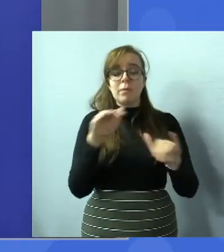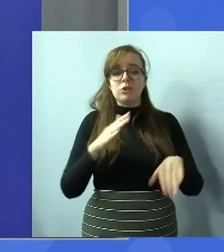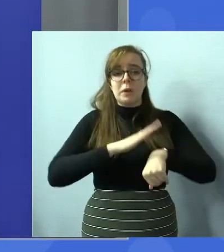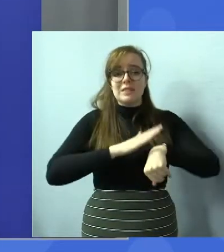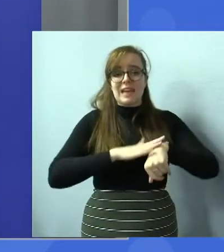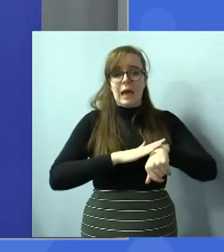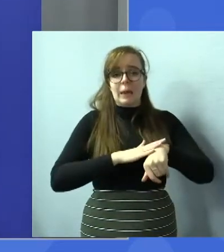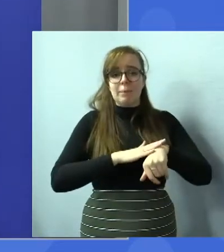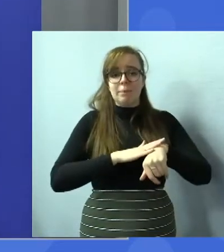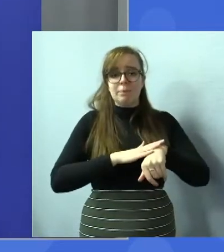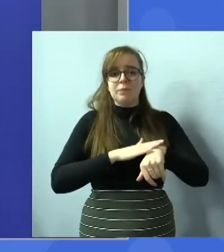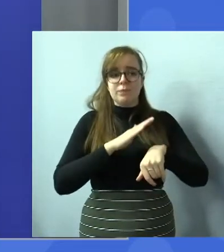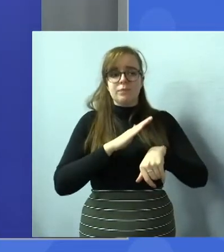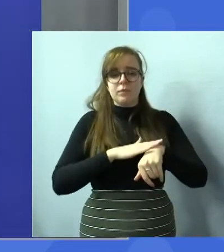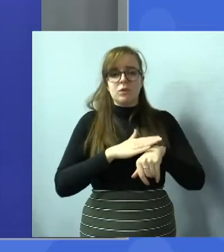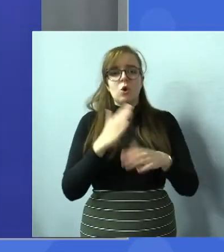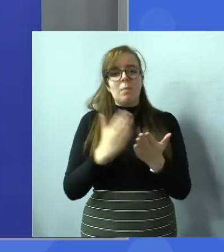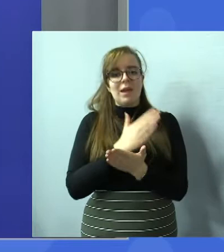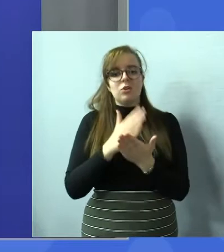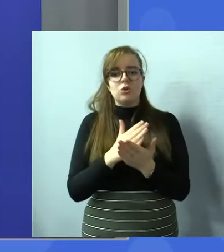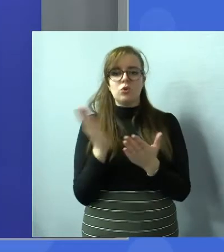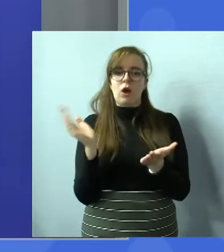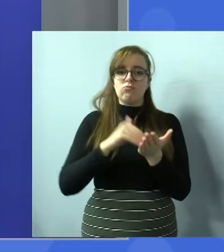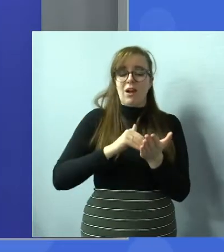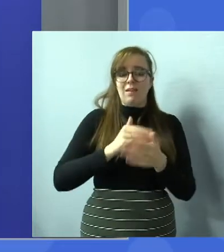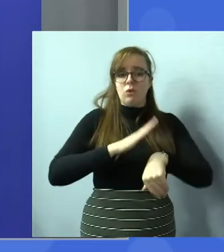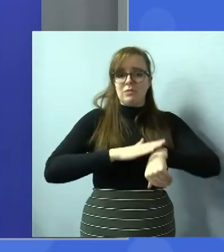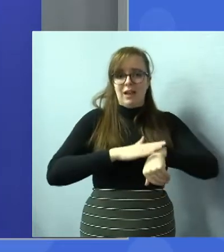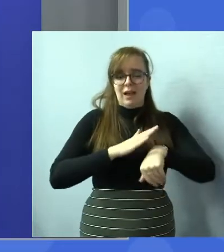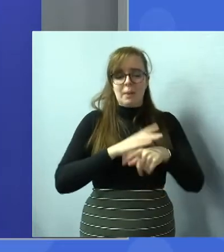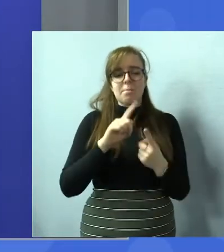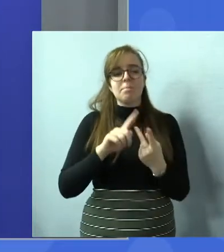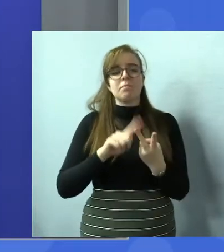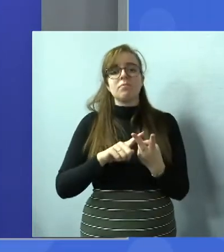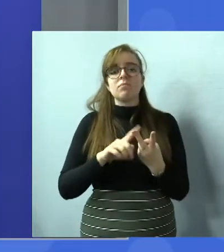make sure that you're in the sessions on time not drinking alcohol during the